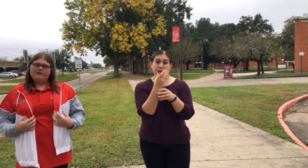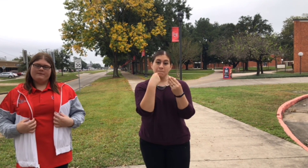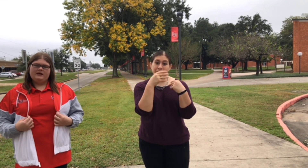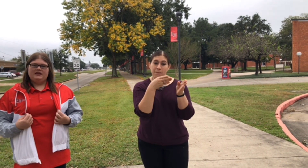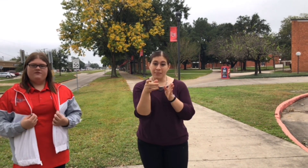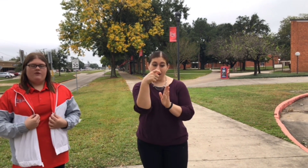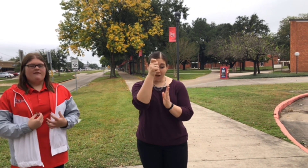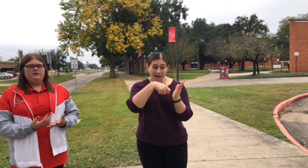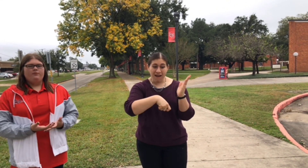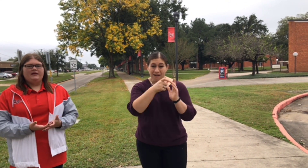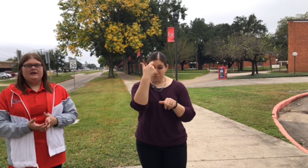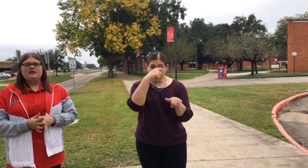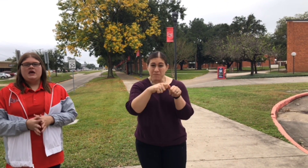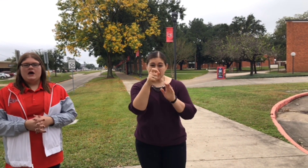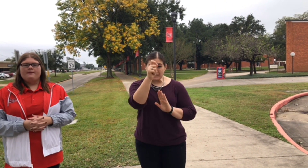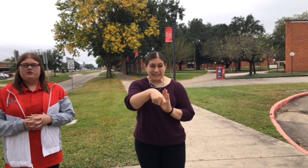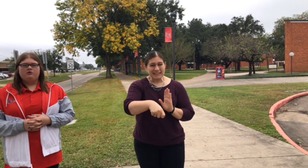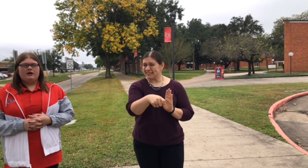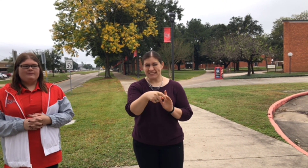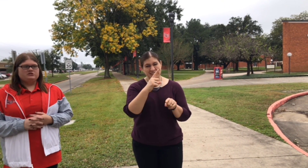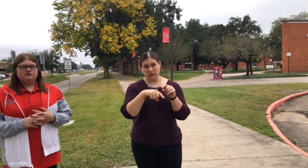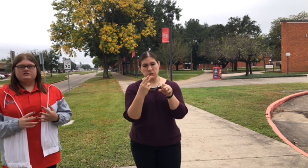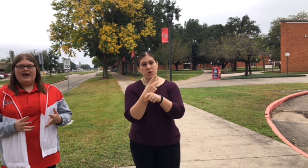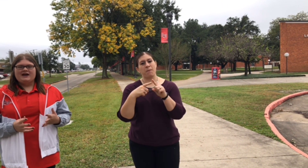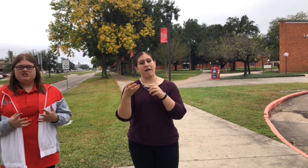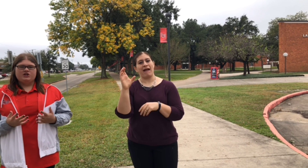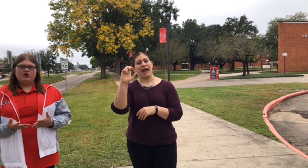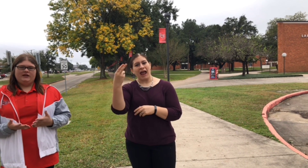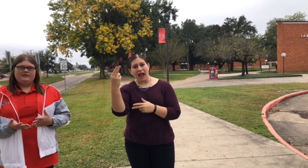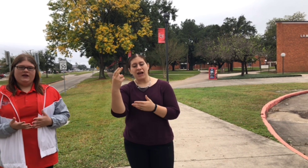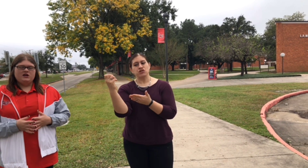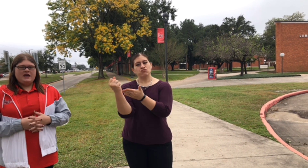plan money but you are able to use cash and credit there, as